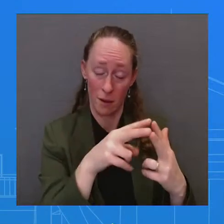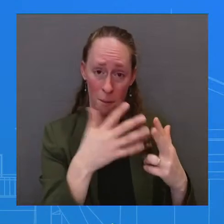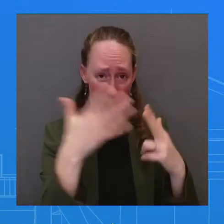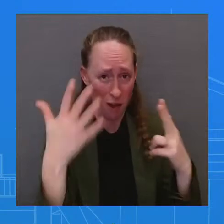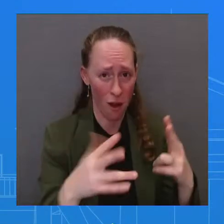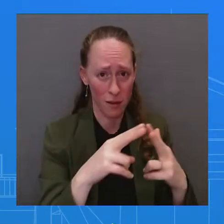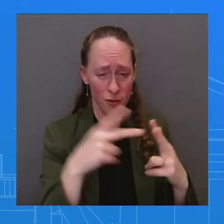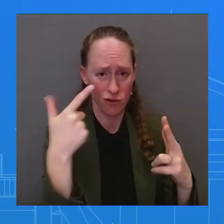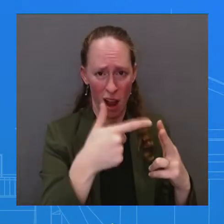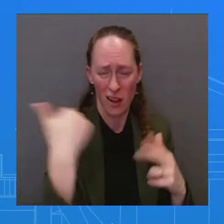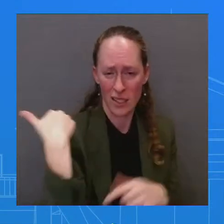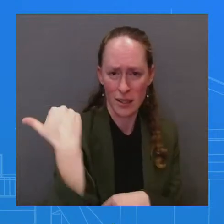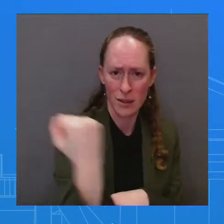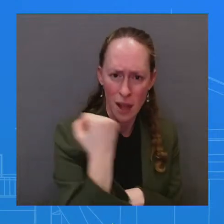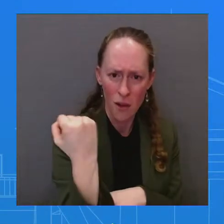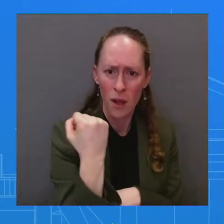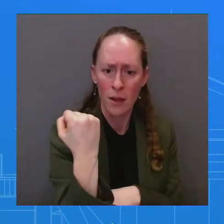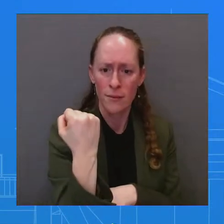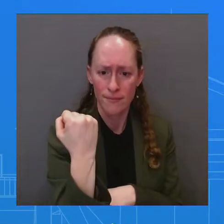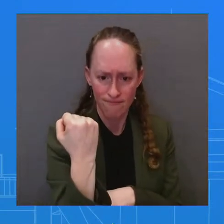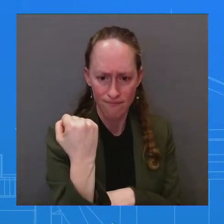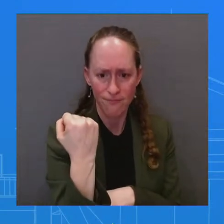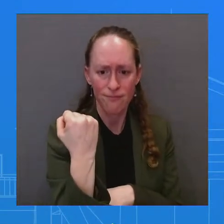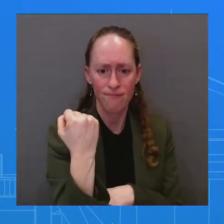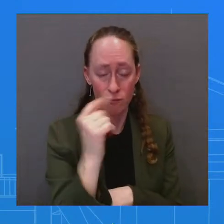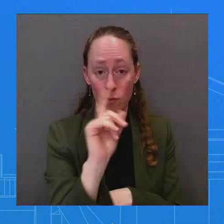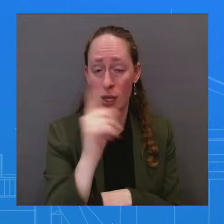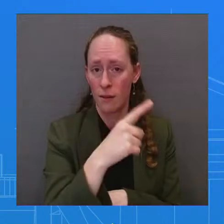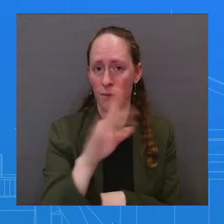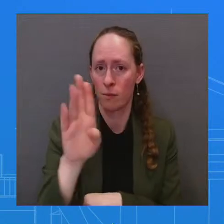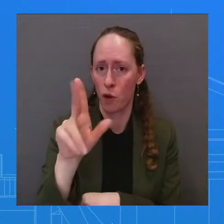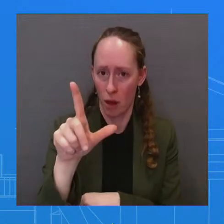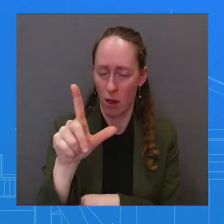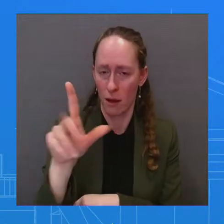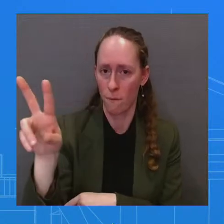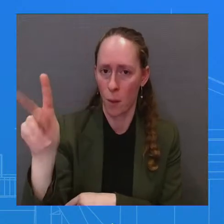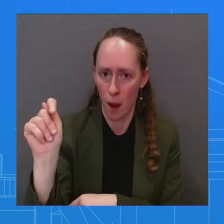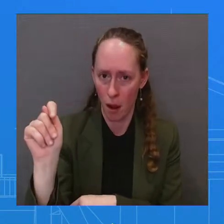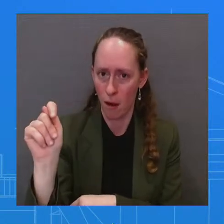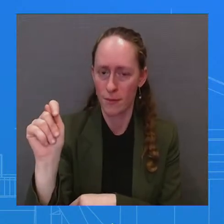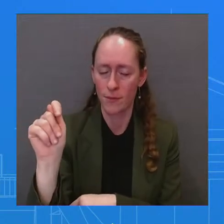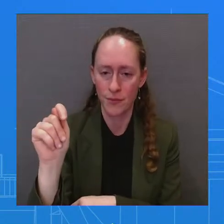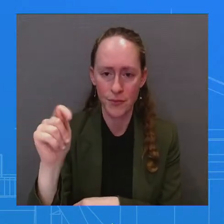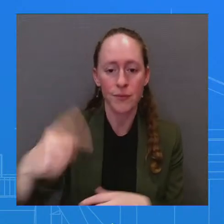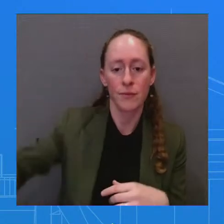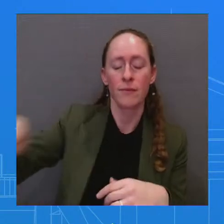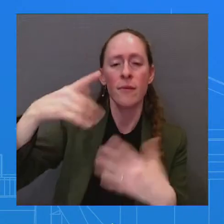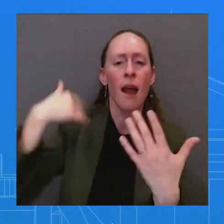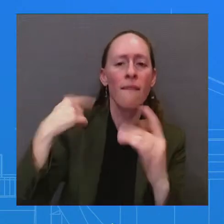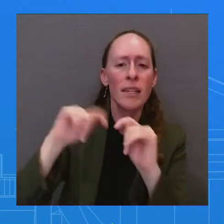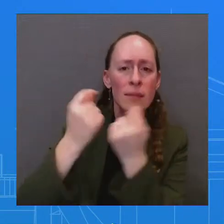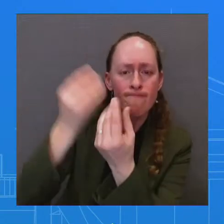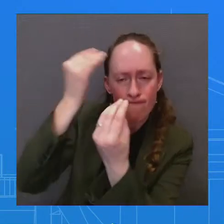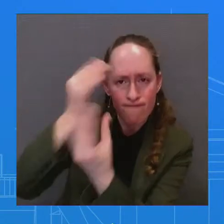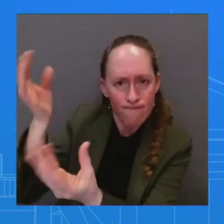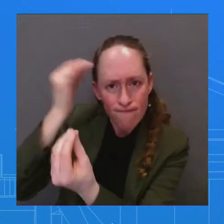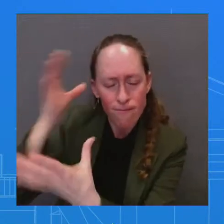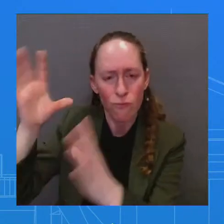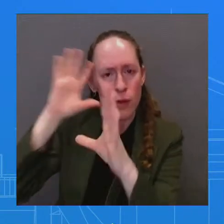about the ongoing investigation. These students were taking part in a uniquely American tradition: